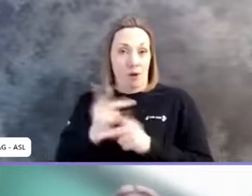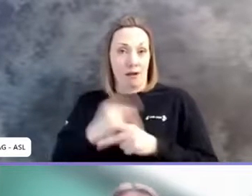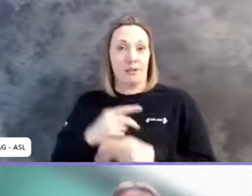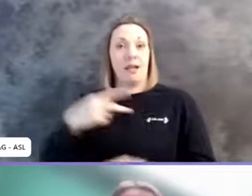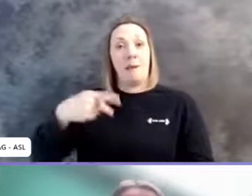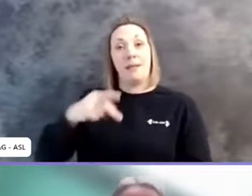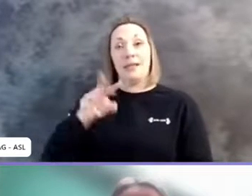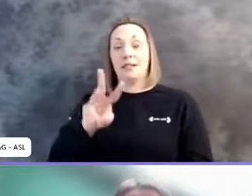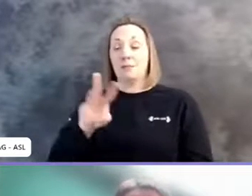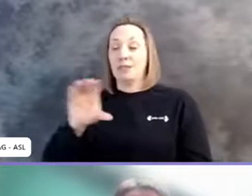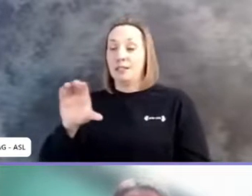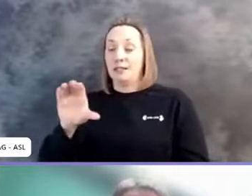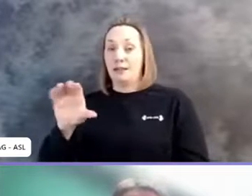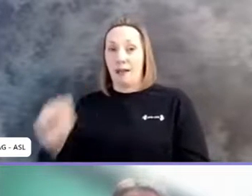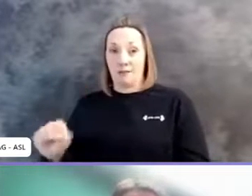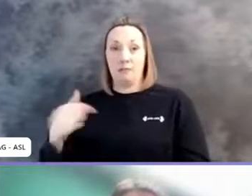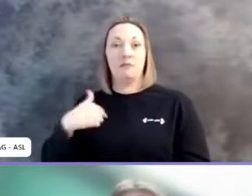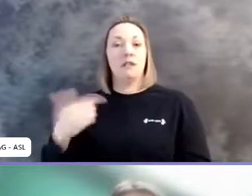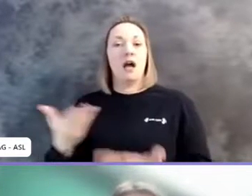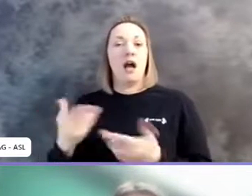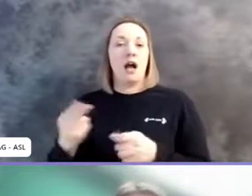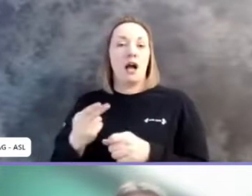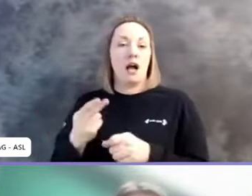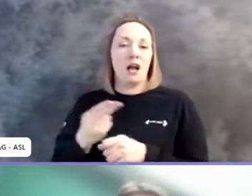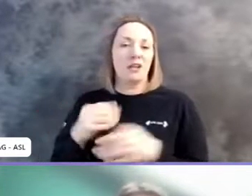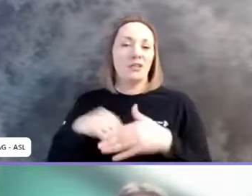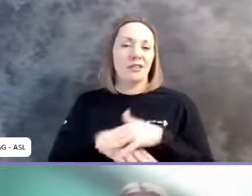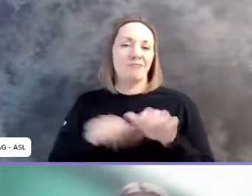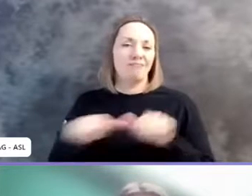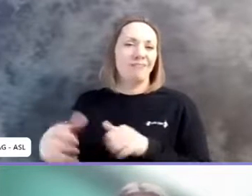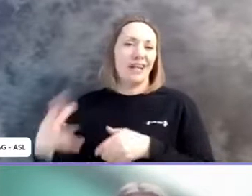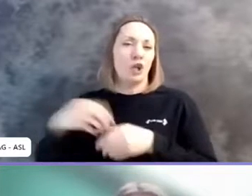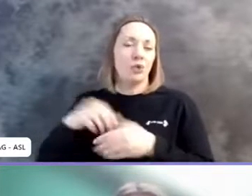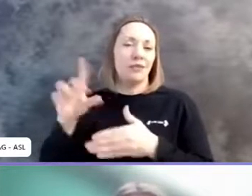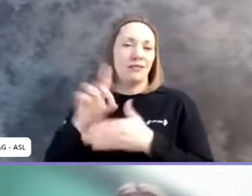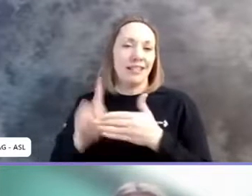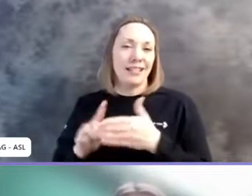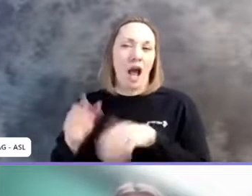started. Specifically here within products and